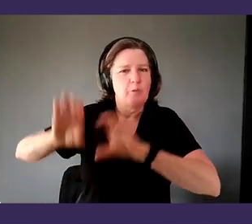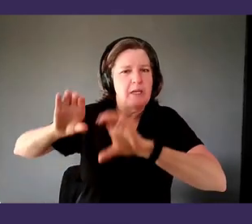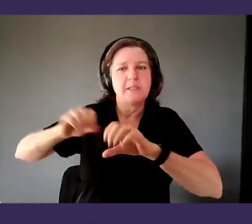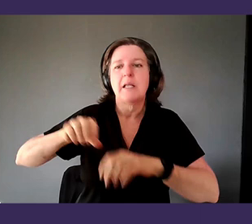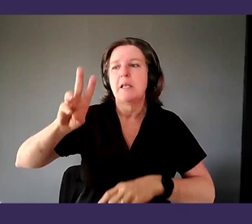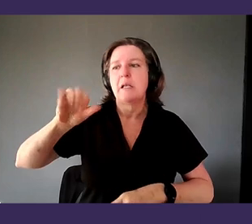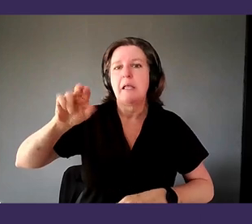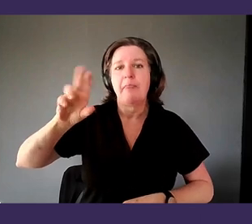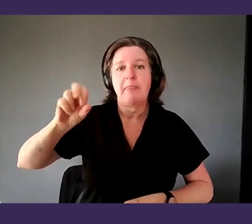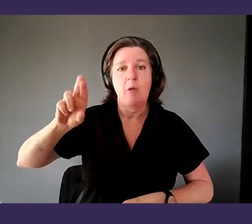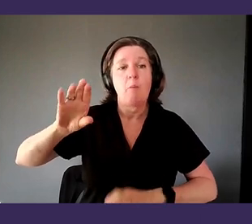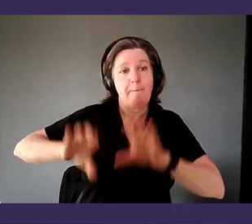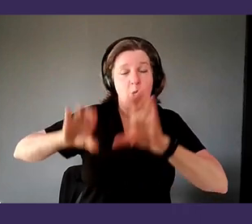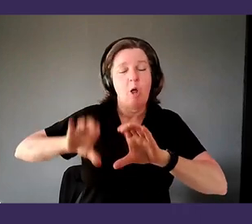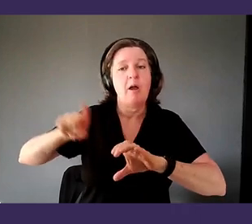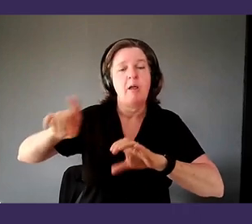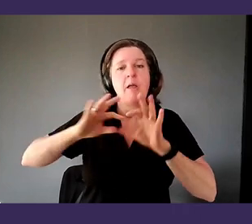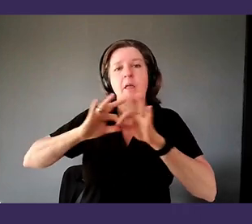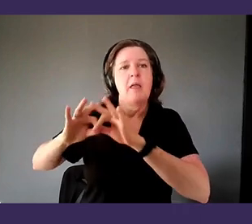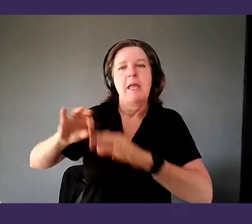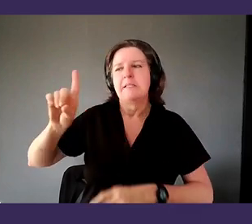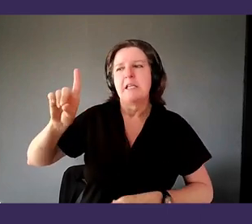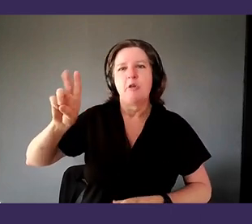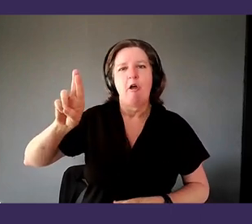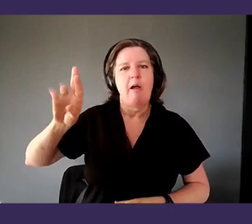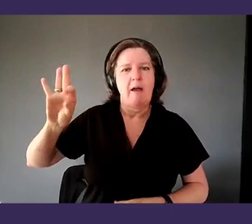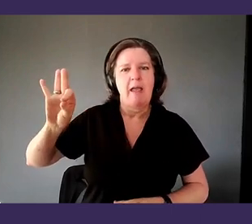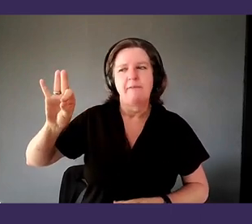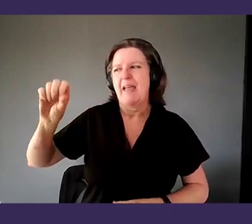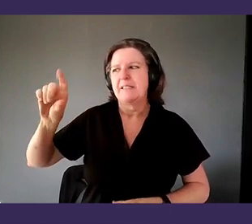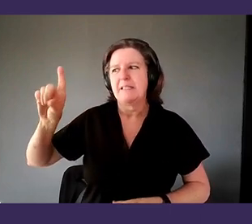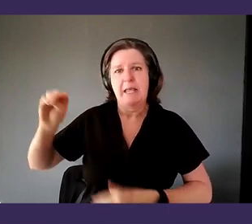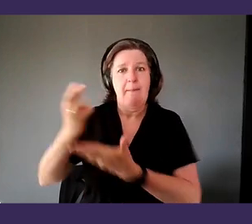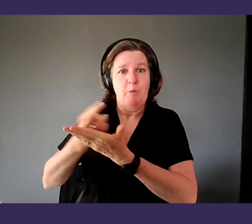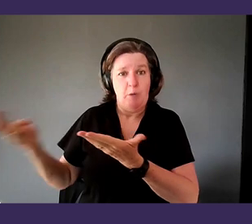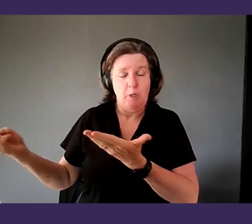There's a link to DRF's SDM resources. And when you click that link,